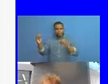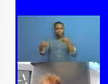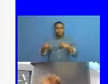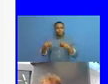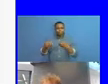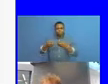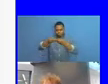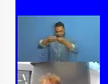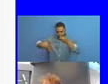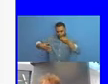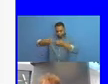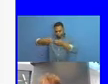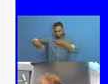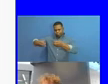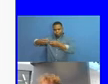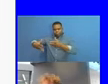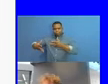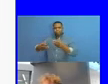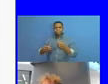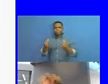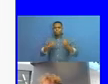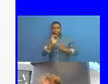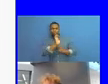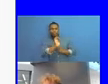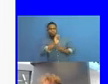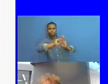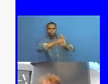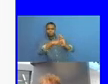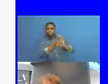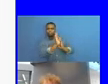Second, there is room to explore common ground with regards